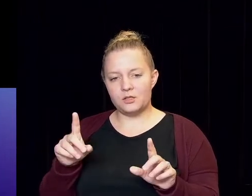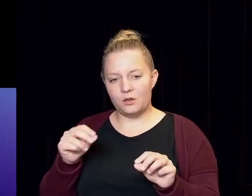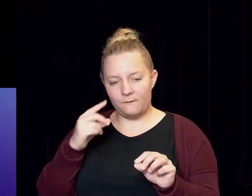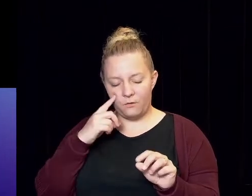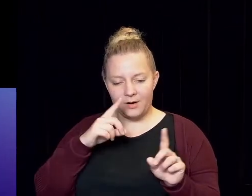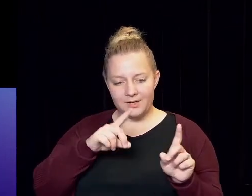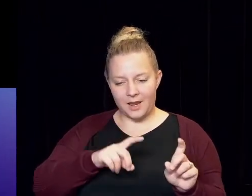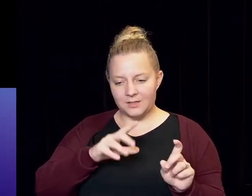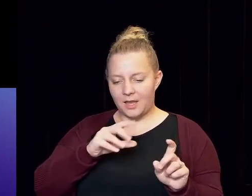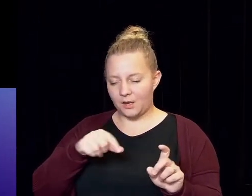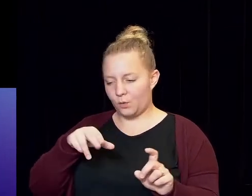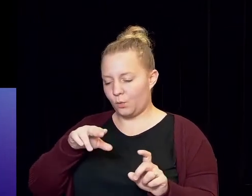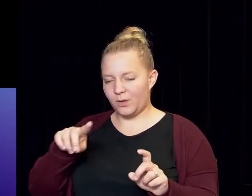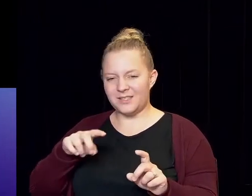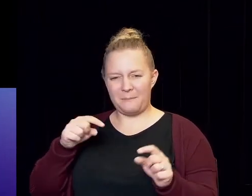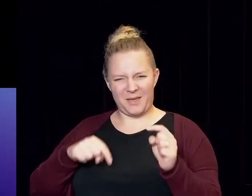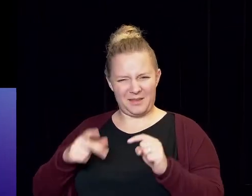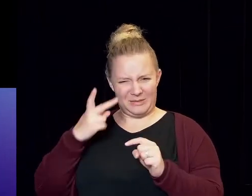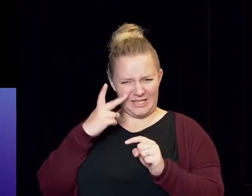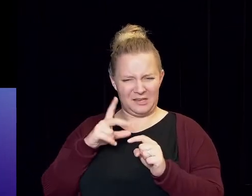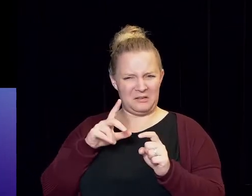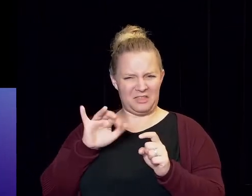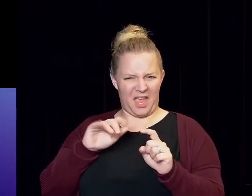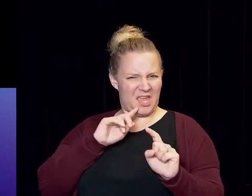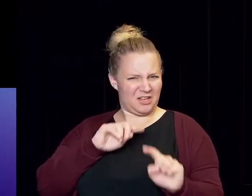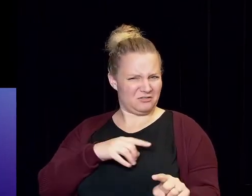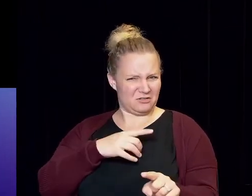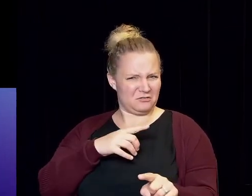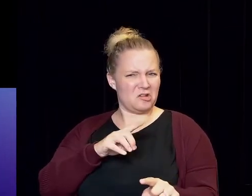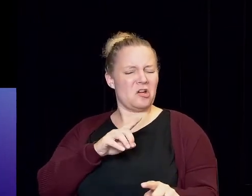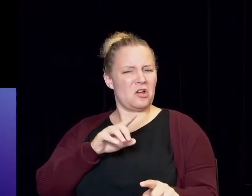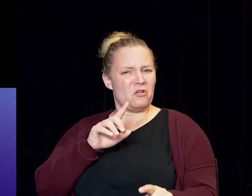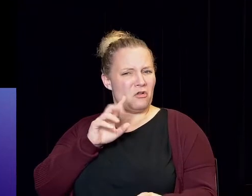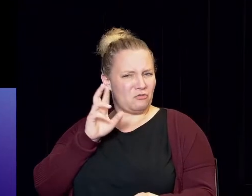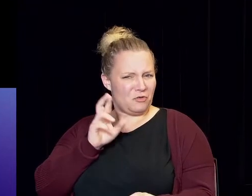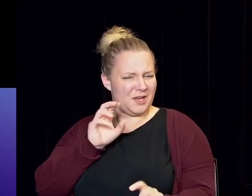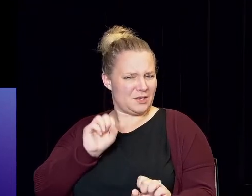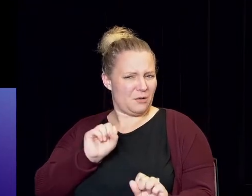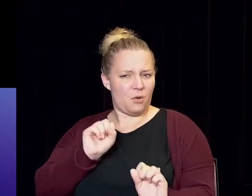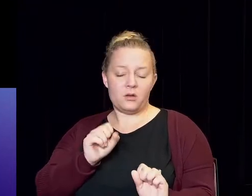and check if your answer is reasonable. Because, I didn't realize I had not pushed my decimal point.